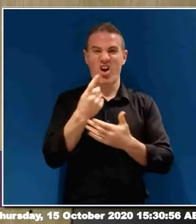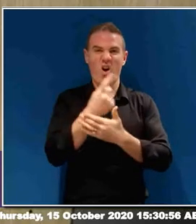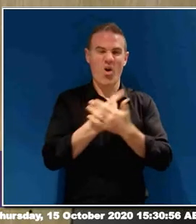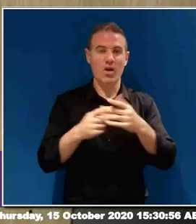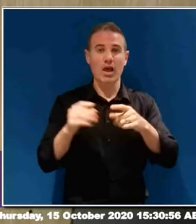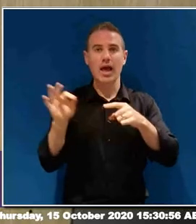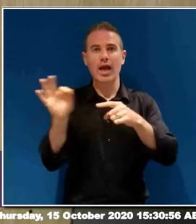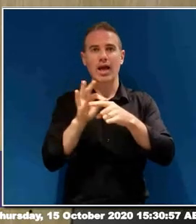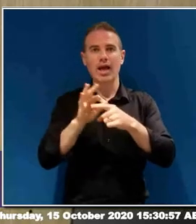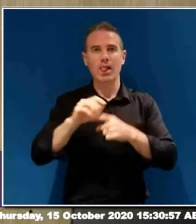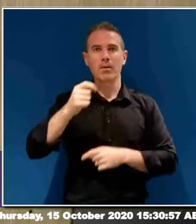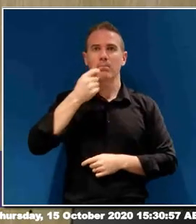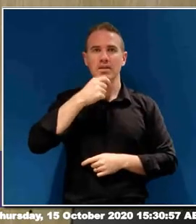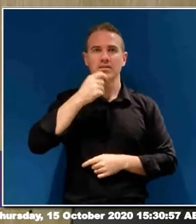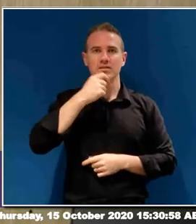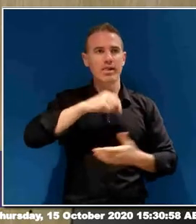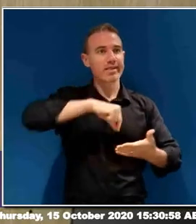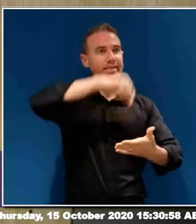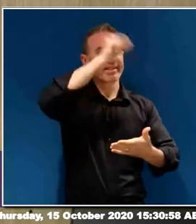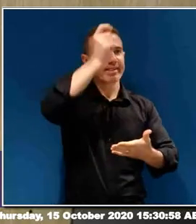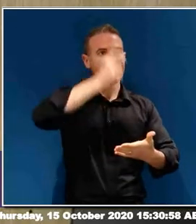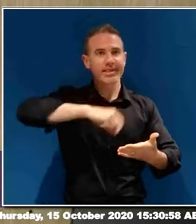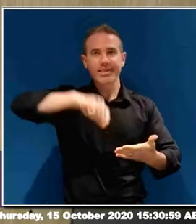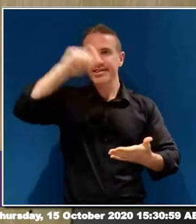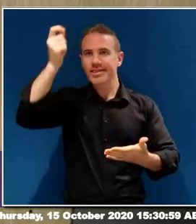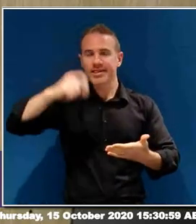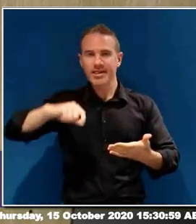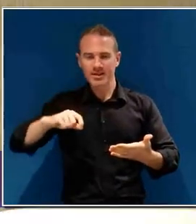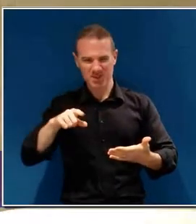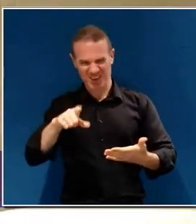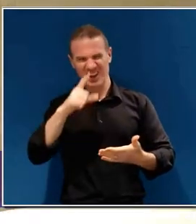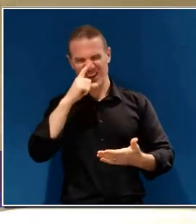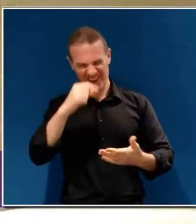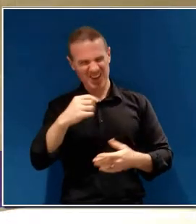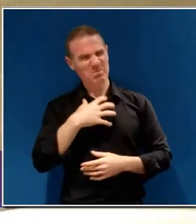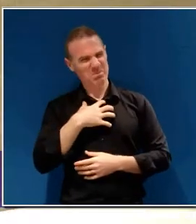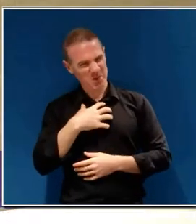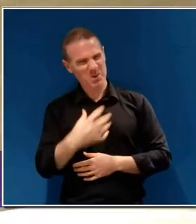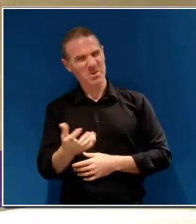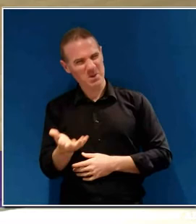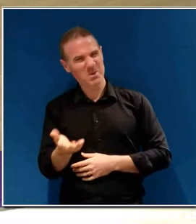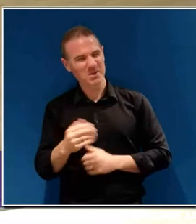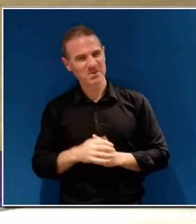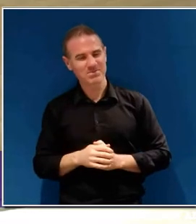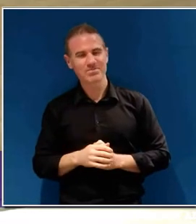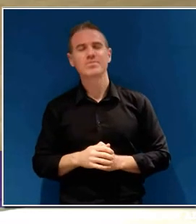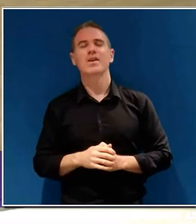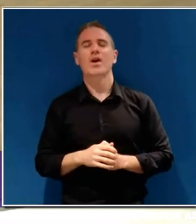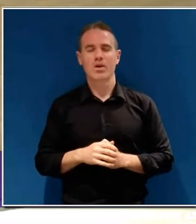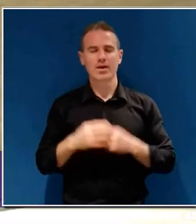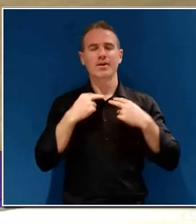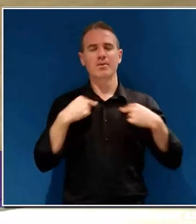So as I understand the message you're seeking to convey here through that example, money won't fix it - No.